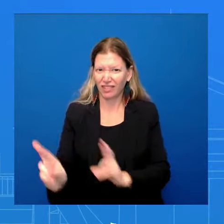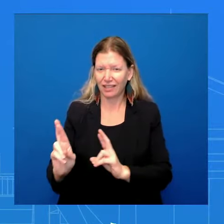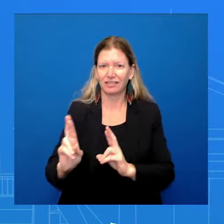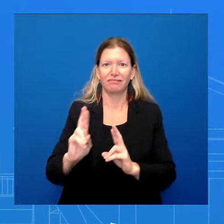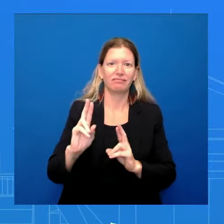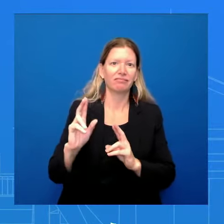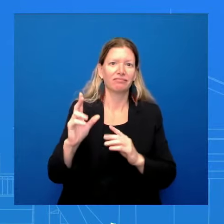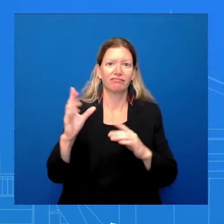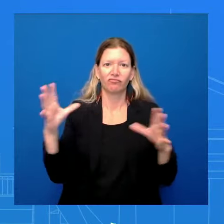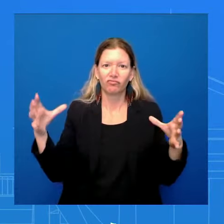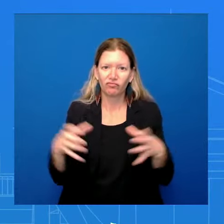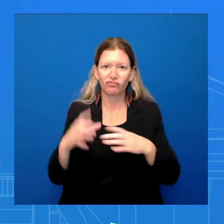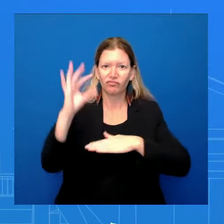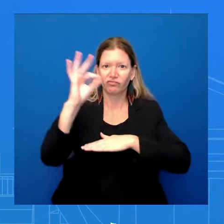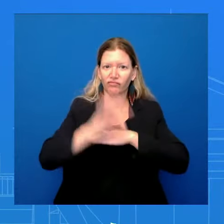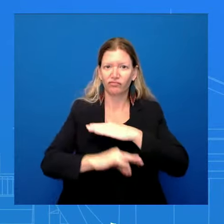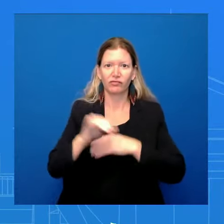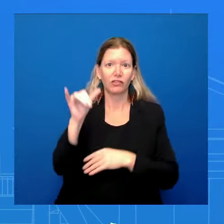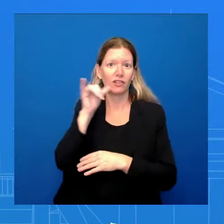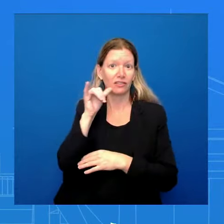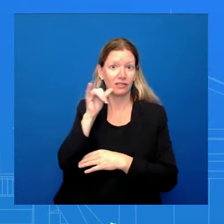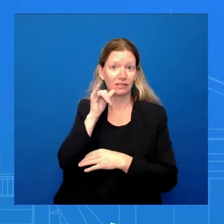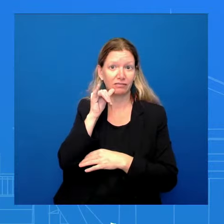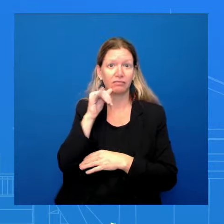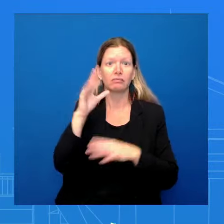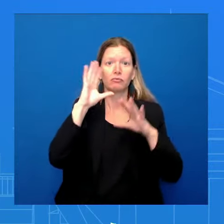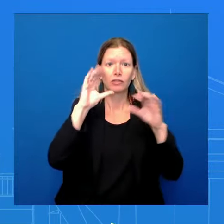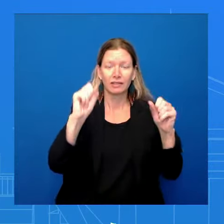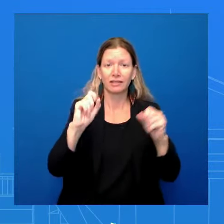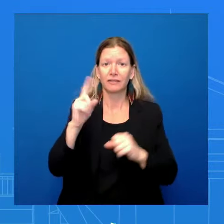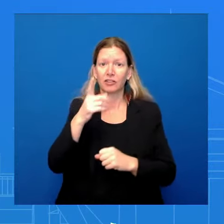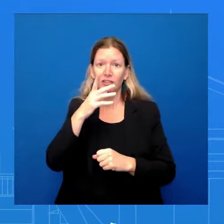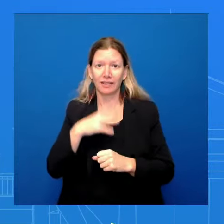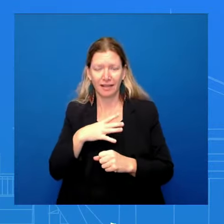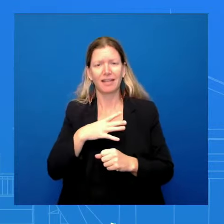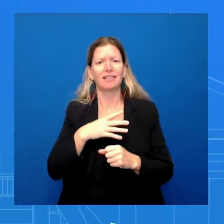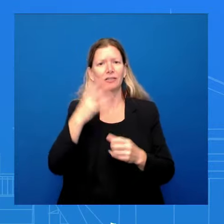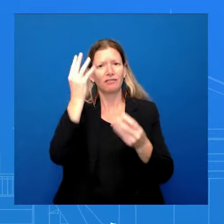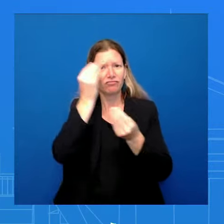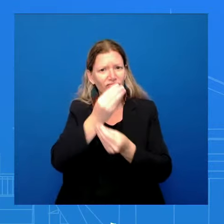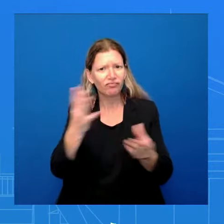for a happy and healthy New Year. Last night, the President spoke to over 2,000 rabbis